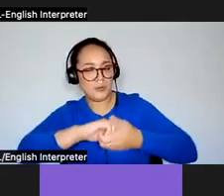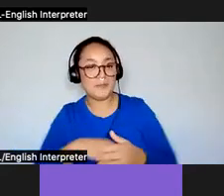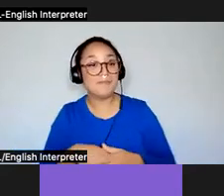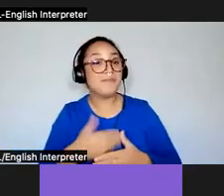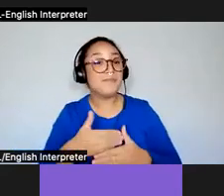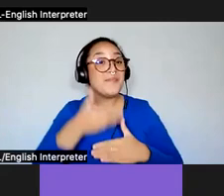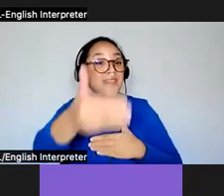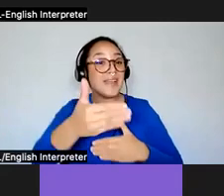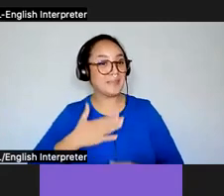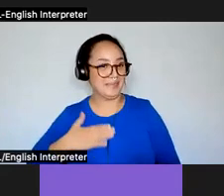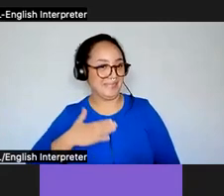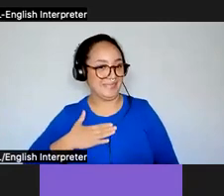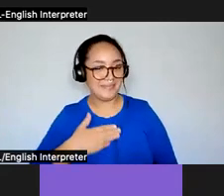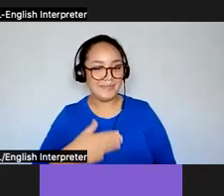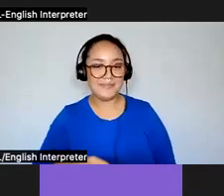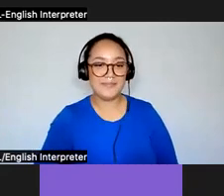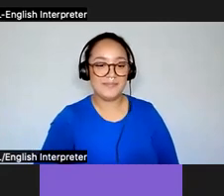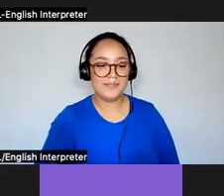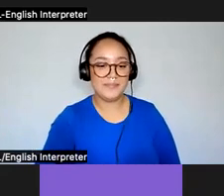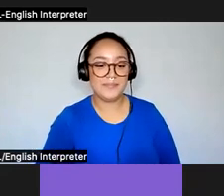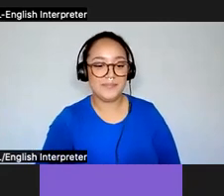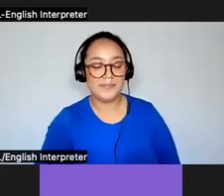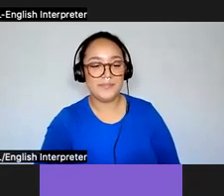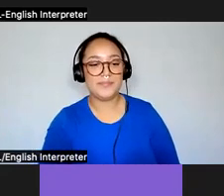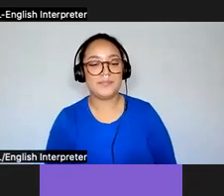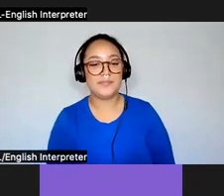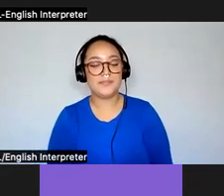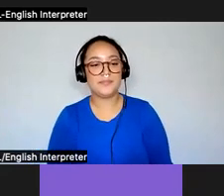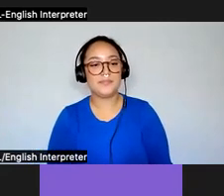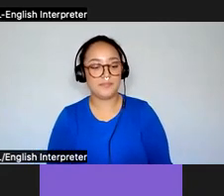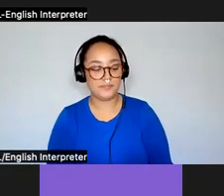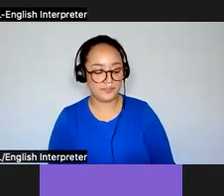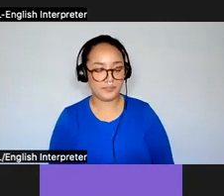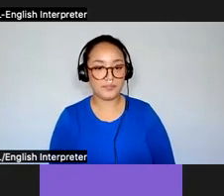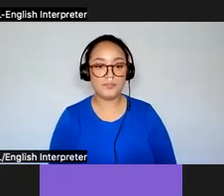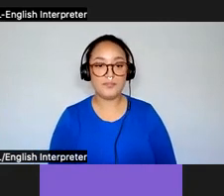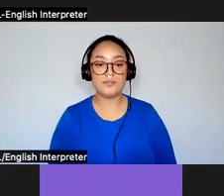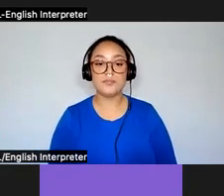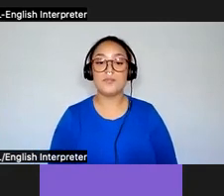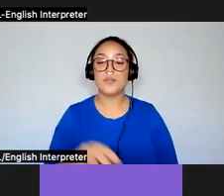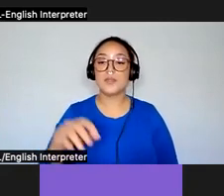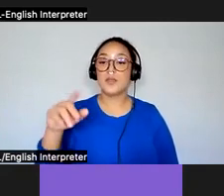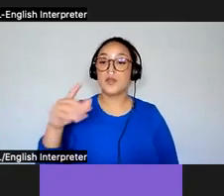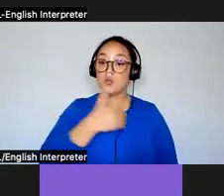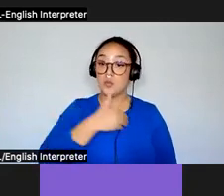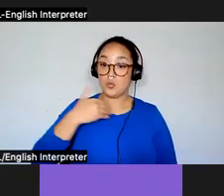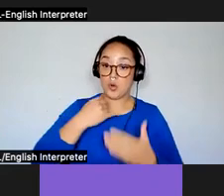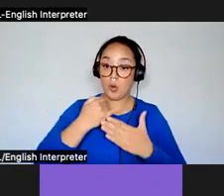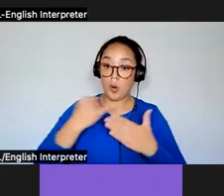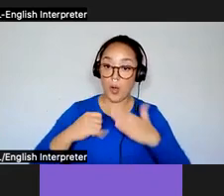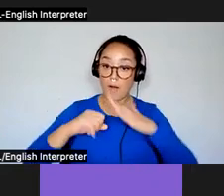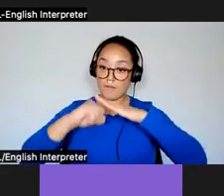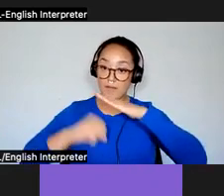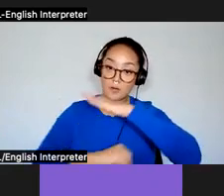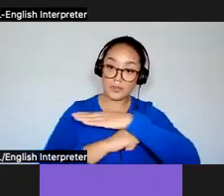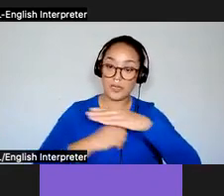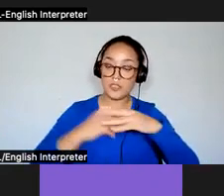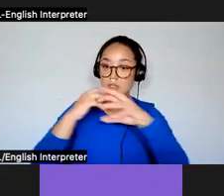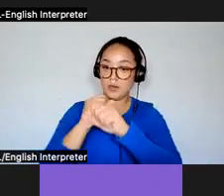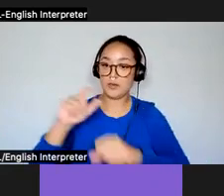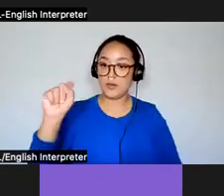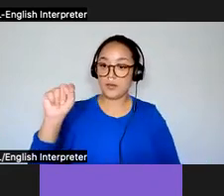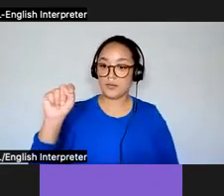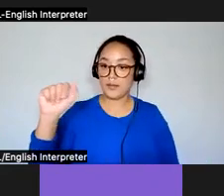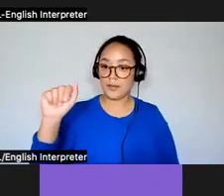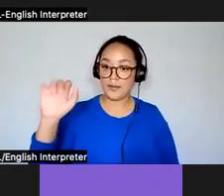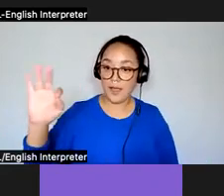So Toronto Arts Foundation, our objectives with arts and parks is really to build community.